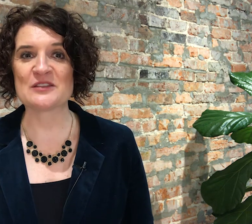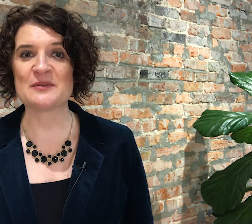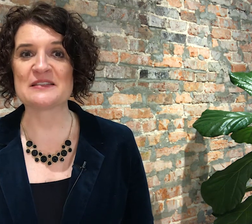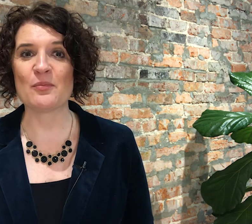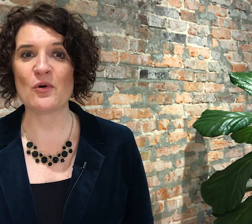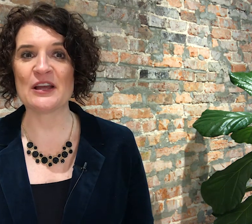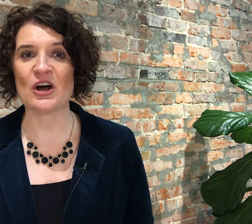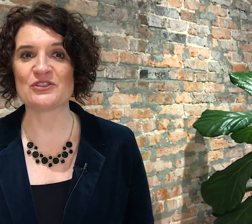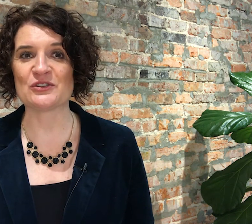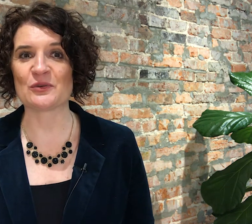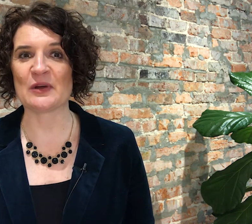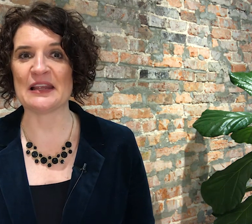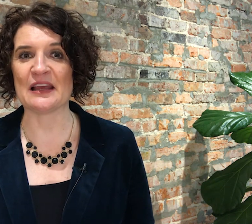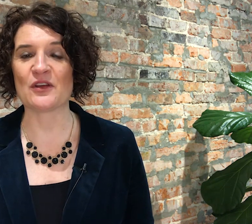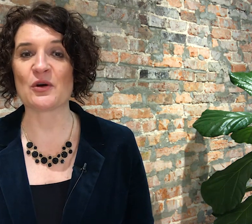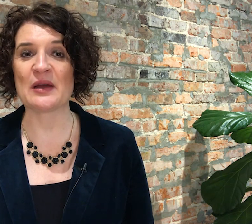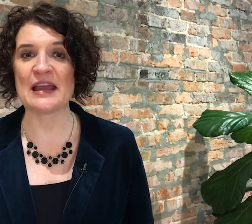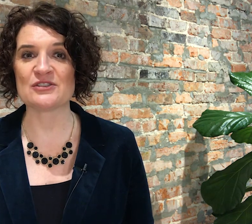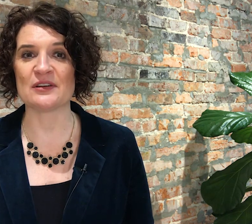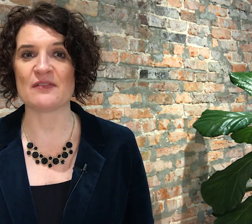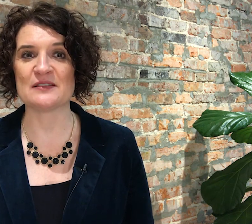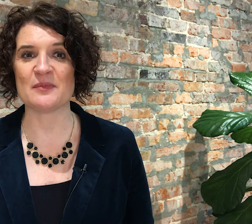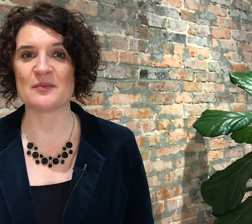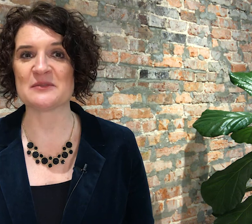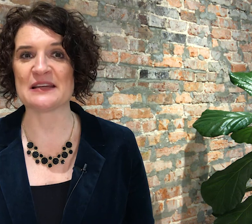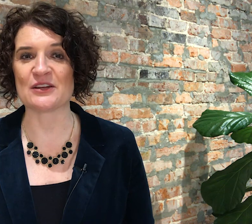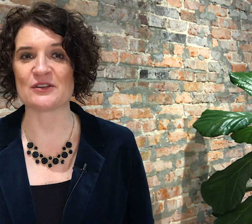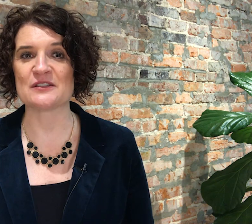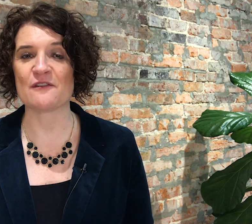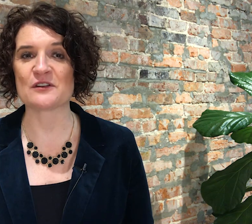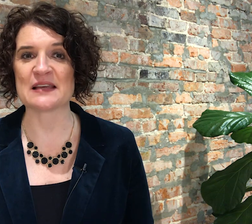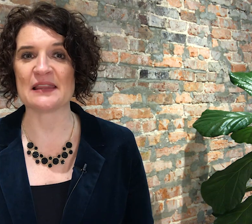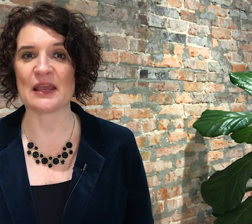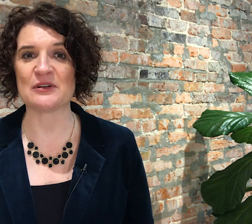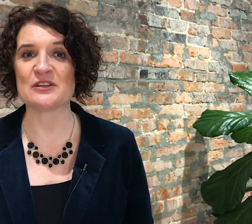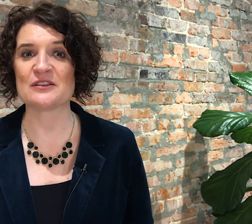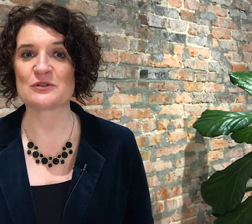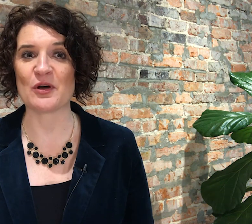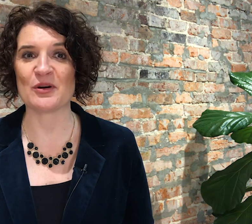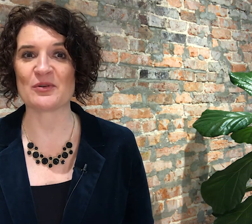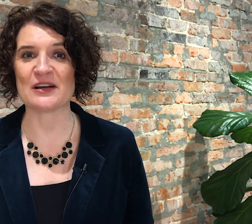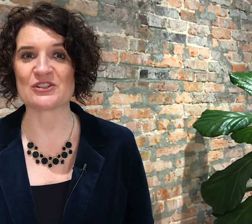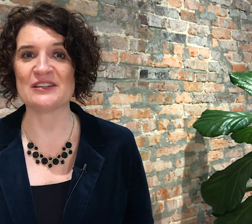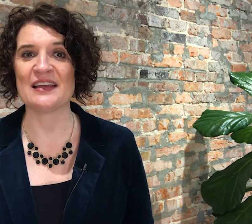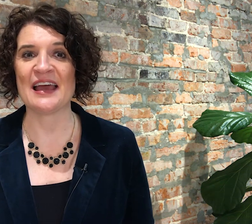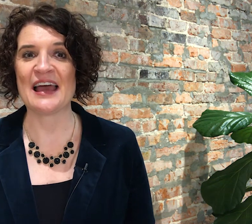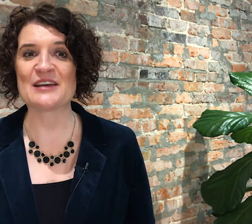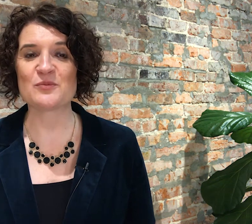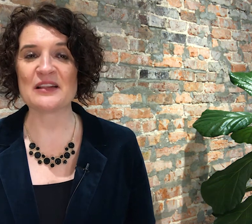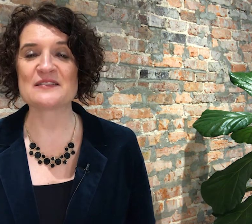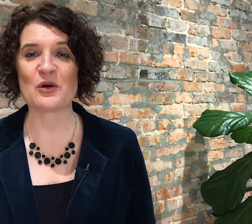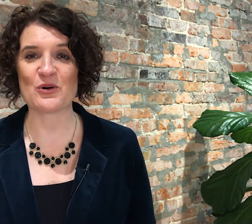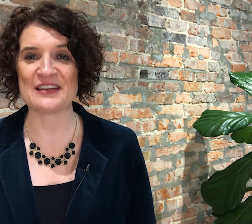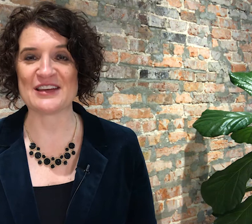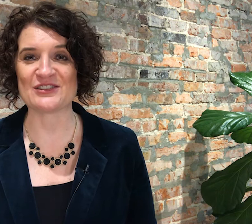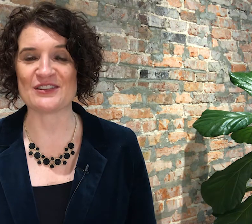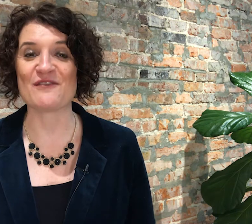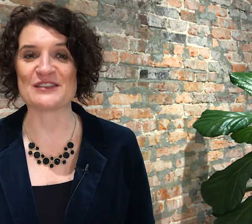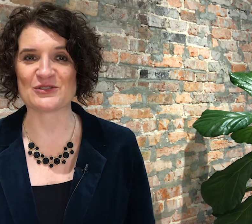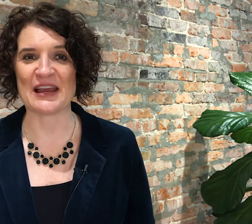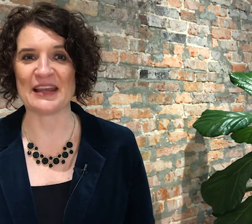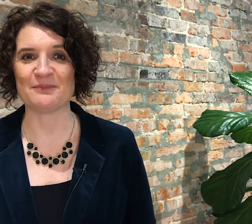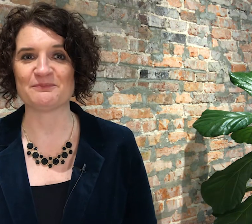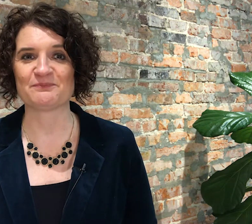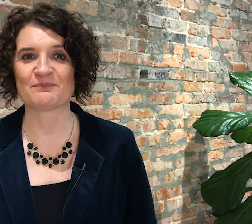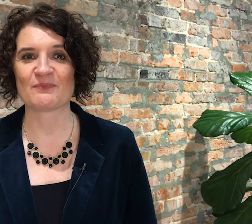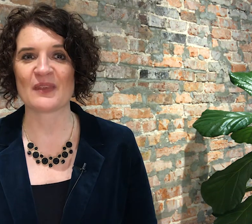who has been supporting All Children Reading in the creation of these minimum standards for sign language storybook production as well as the coordination of this training.